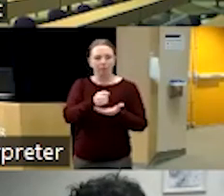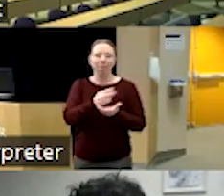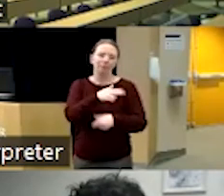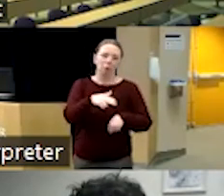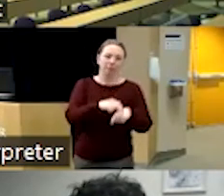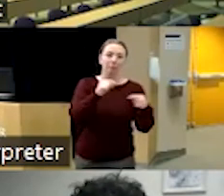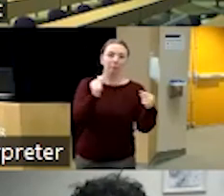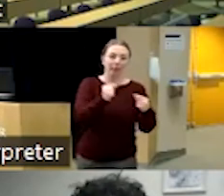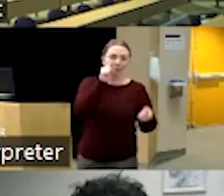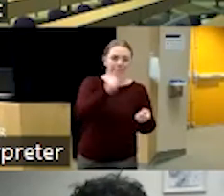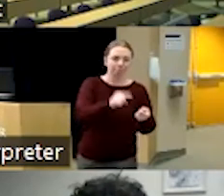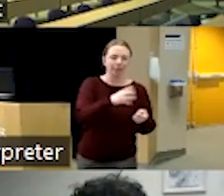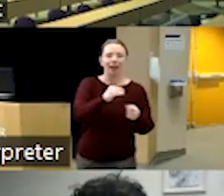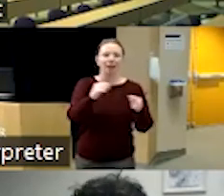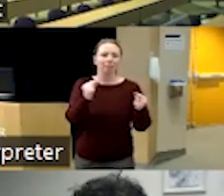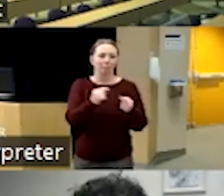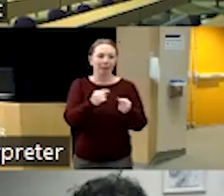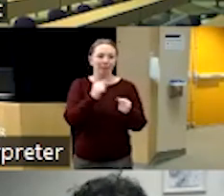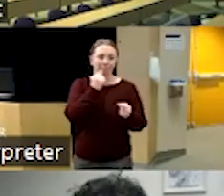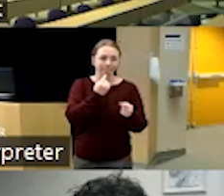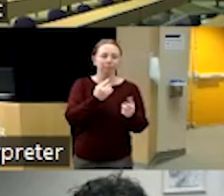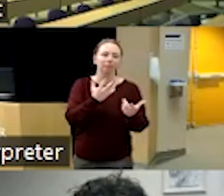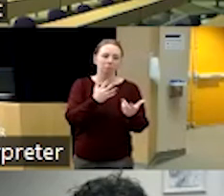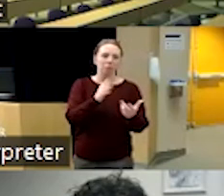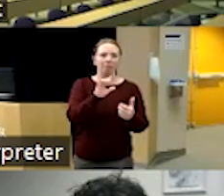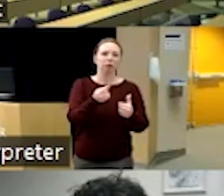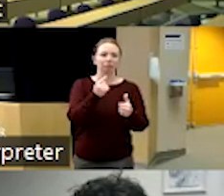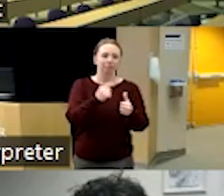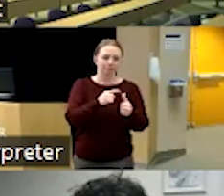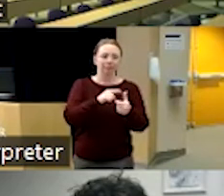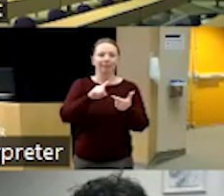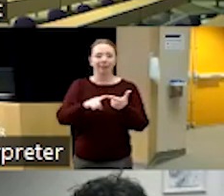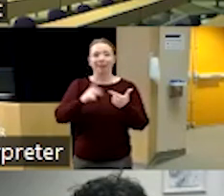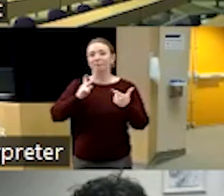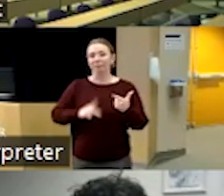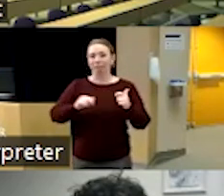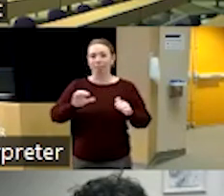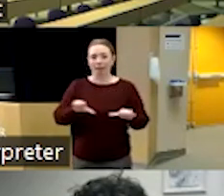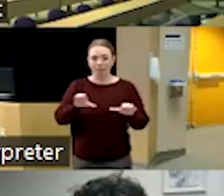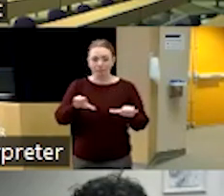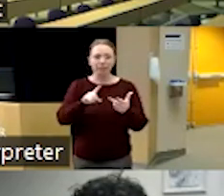one but then you can see physical activity was actually the second one emotional well-being